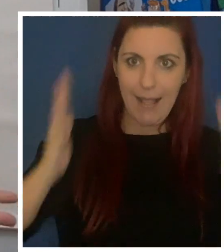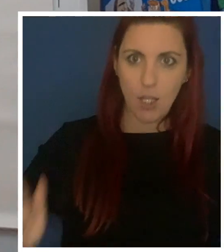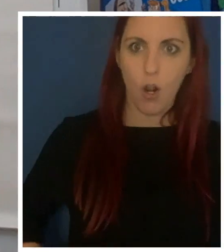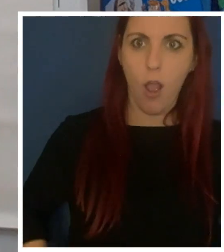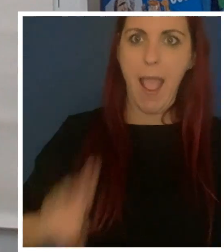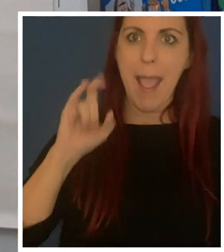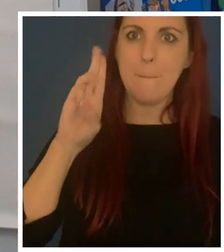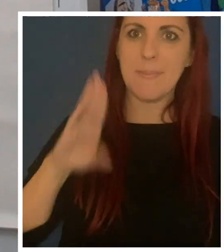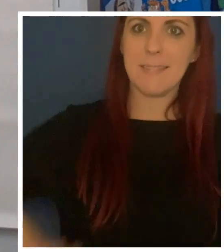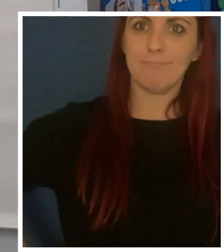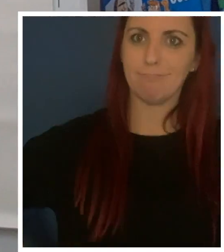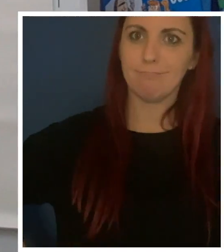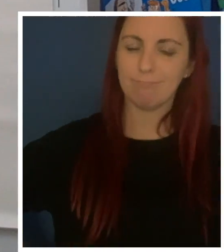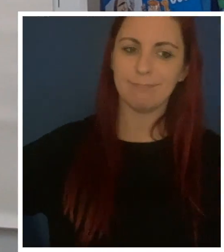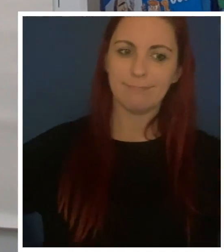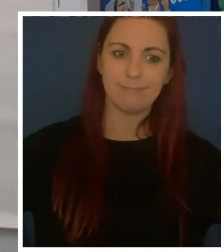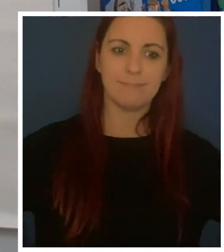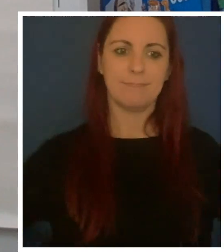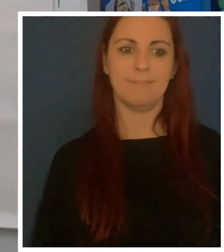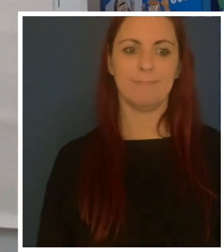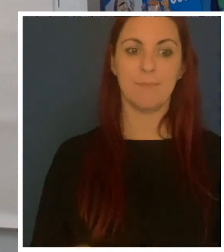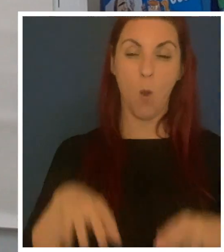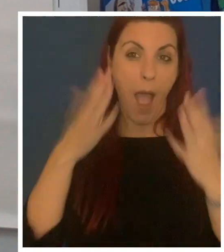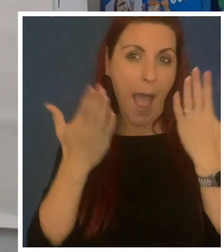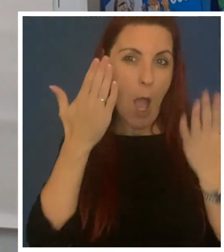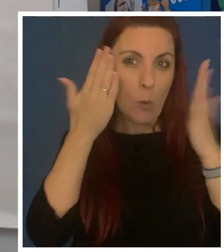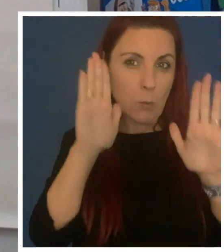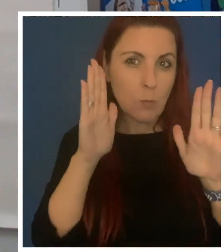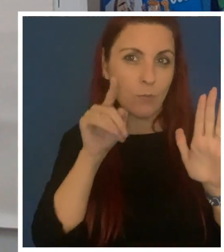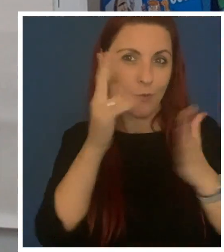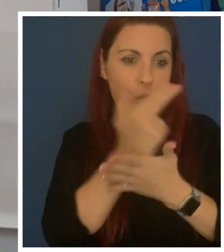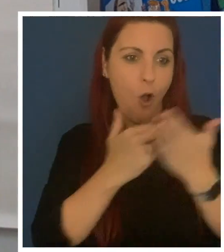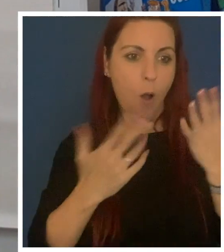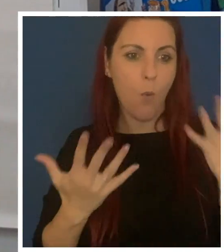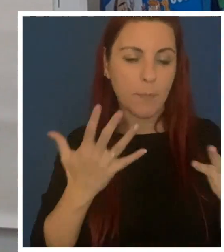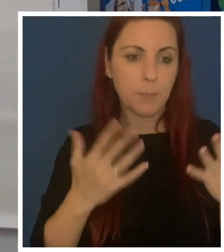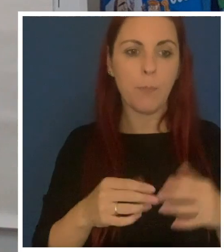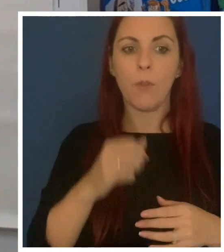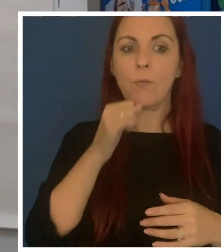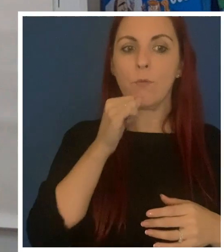superheroes stand like. Excellent. So to draw that what I'm going to do is I'm going draw two angles coming out